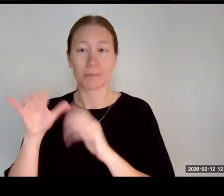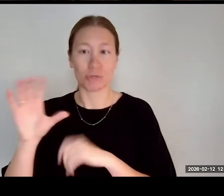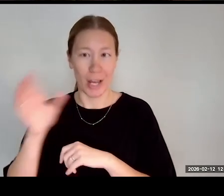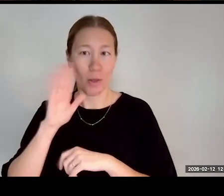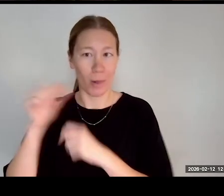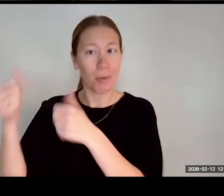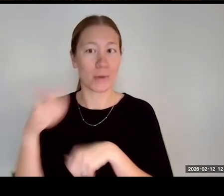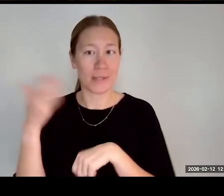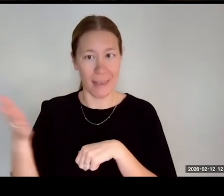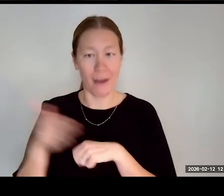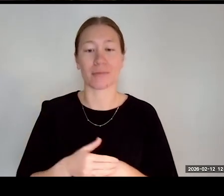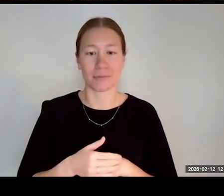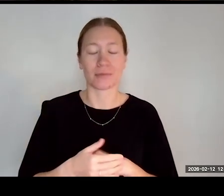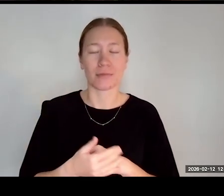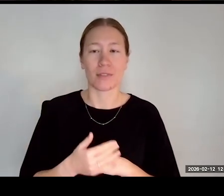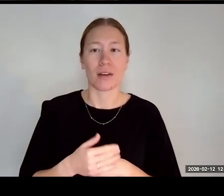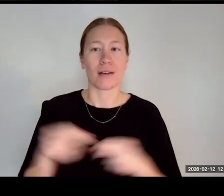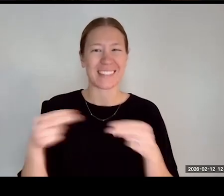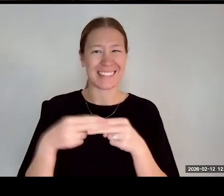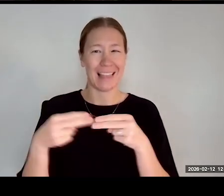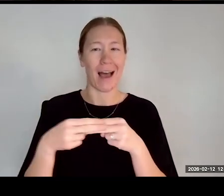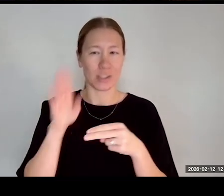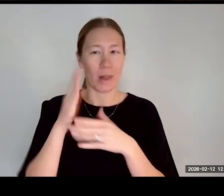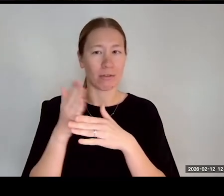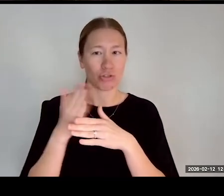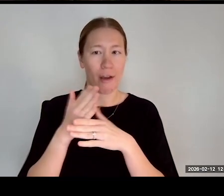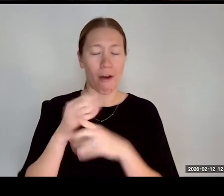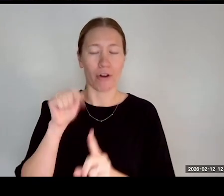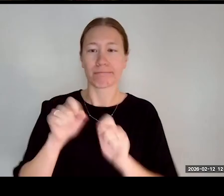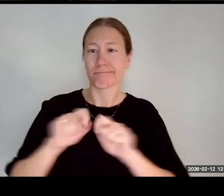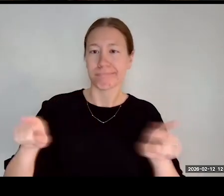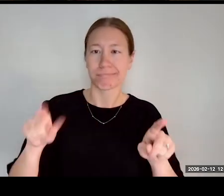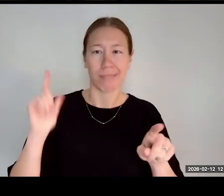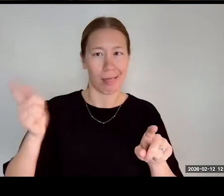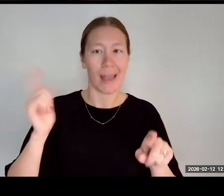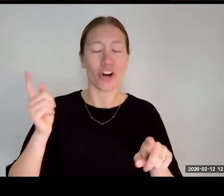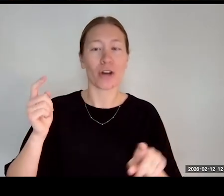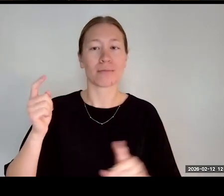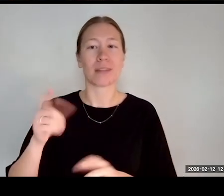which is linked in the resources section of this slide deck. And the slide deck is going to be shared both in the chat